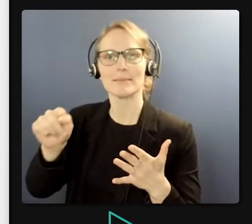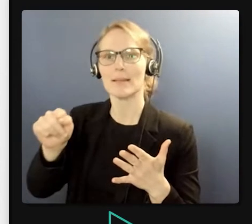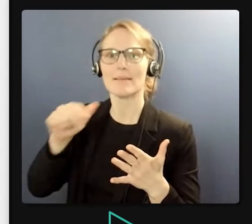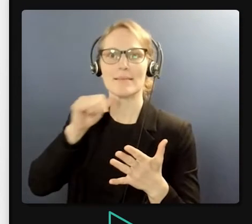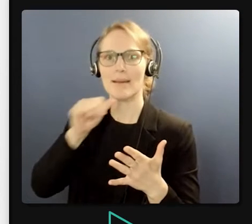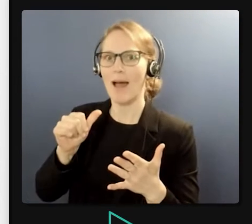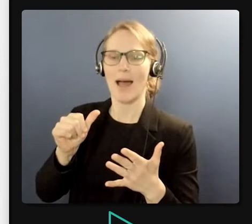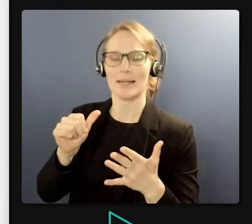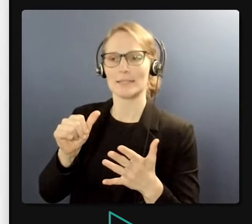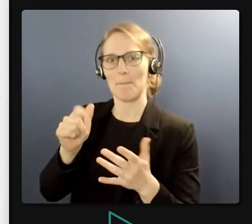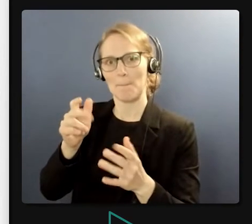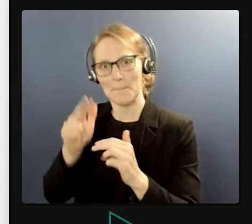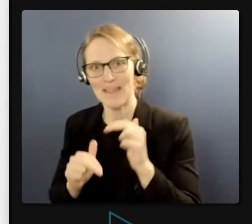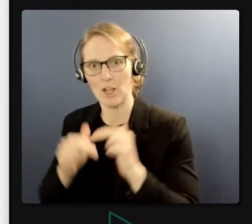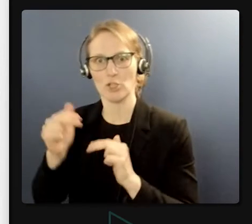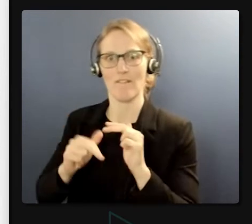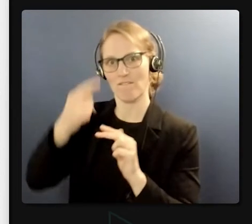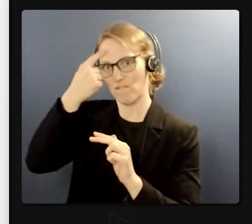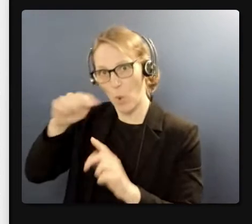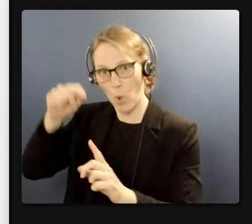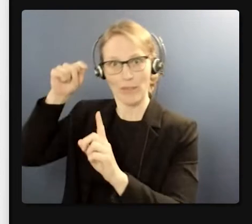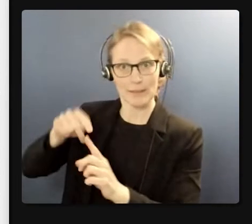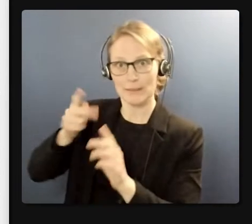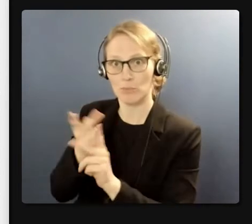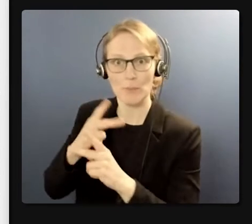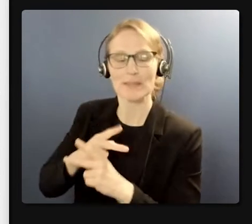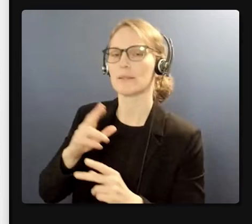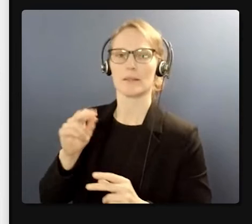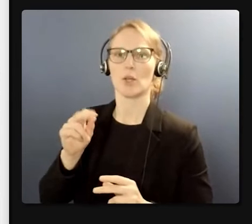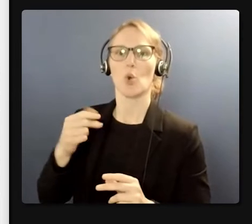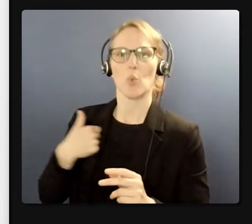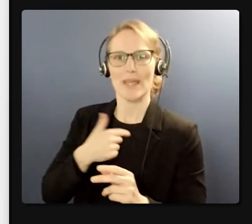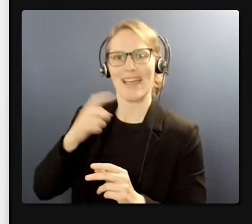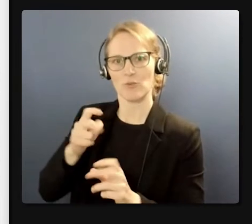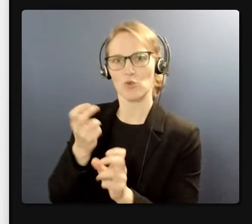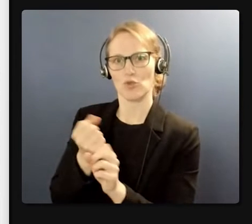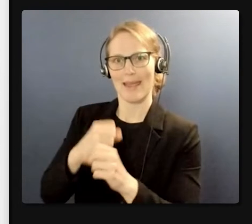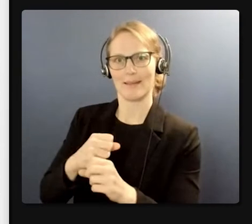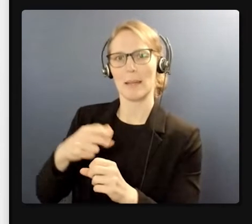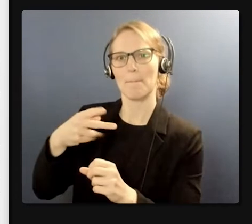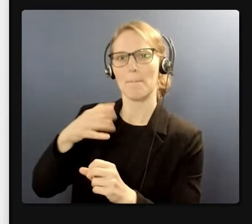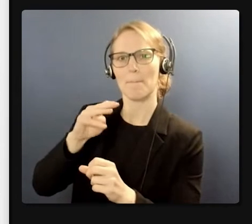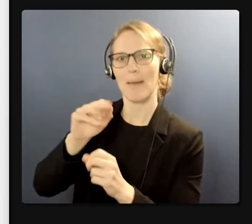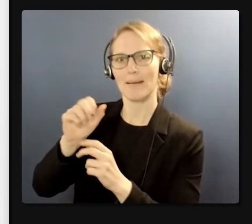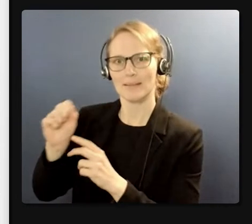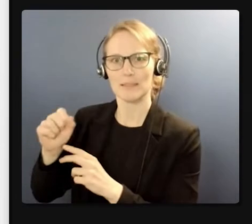we had to add a mask texture, so that we know which parts of the original object